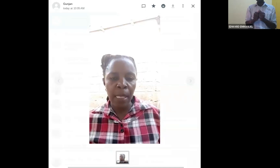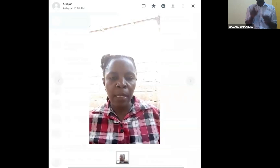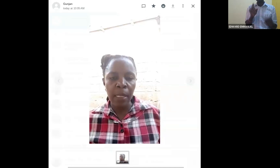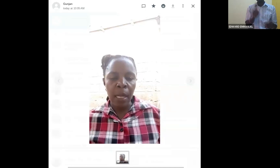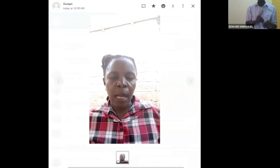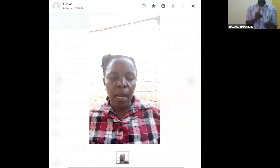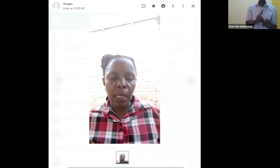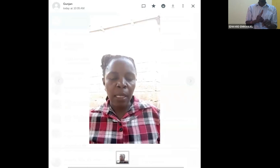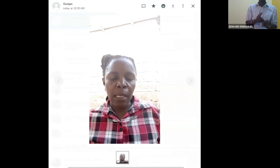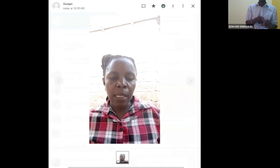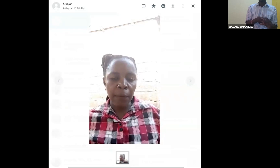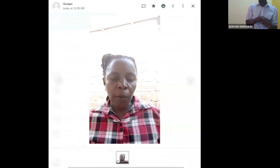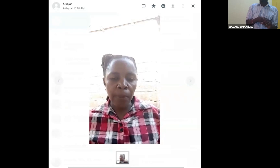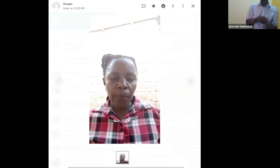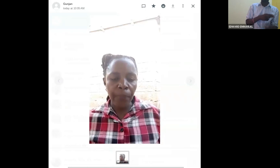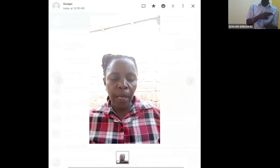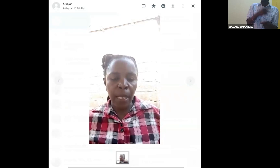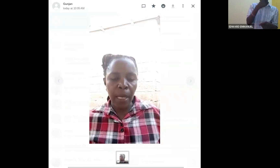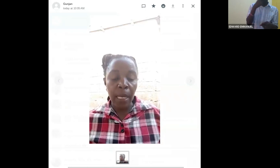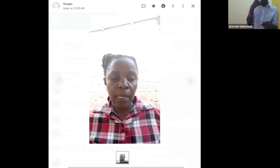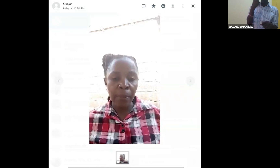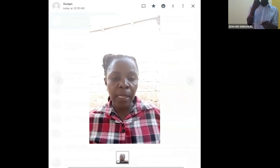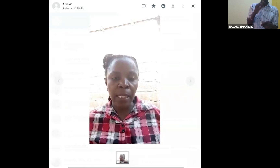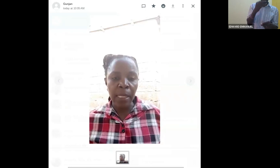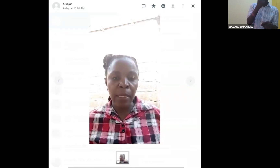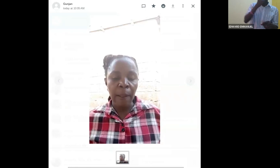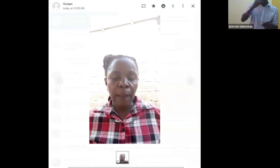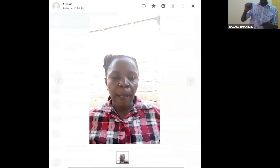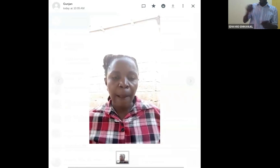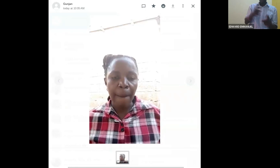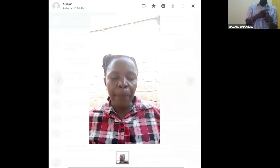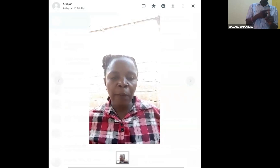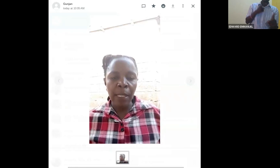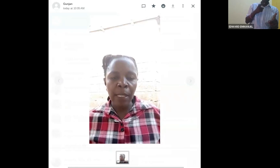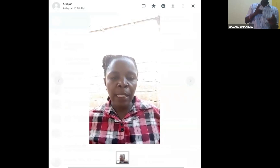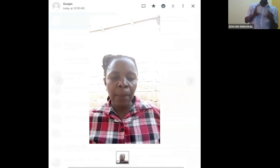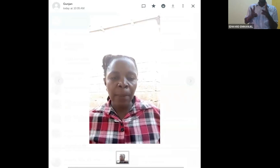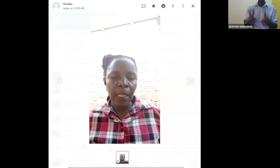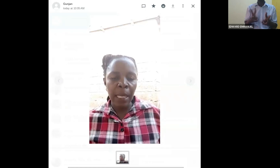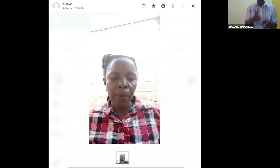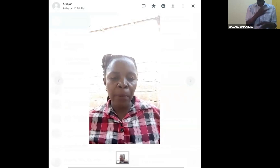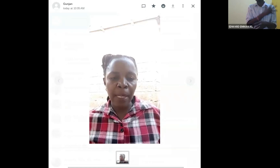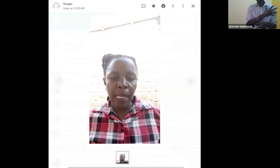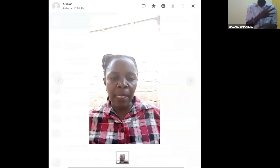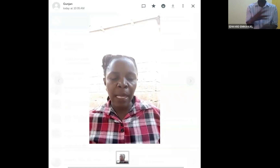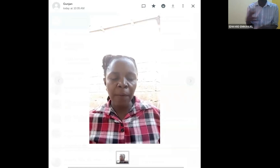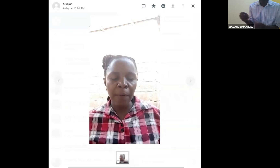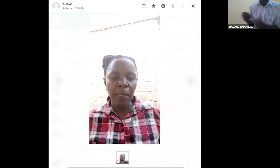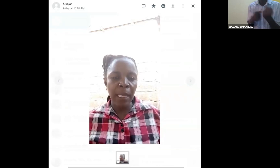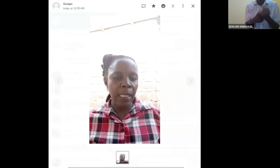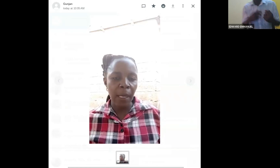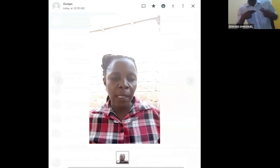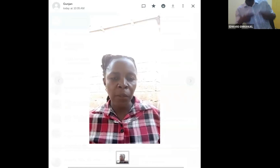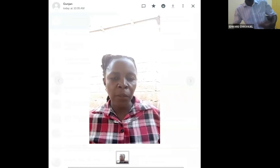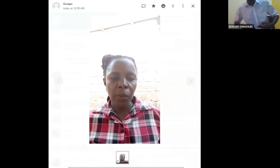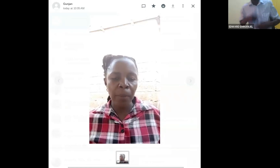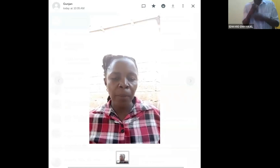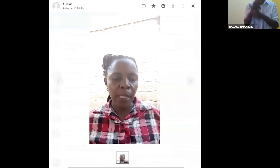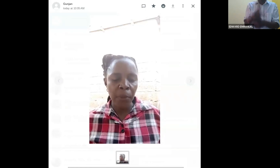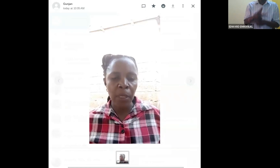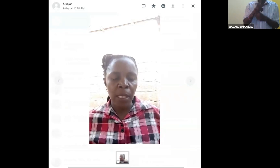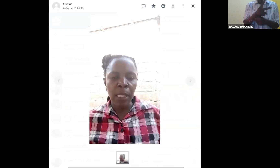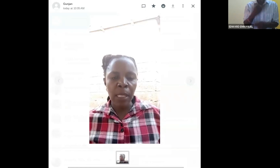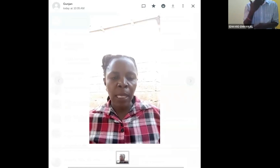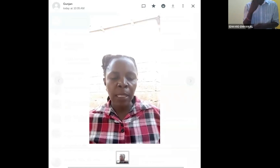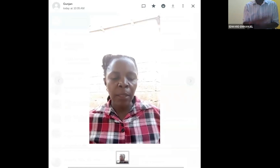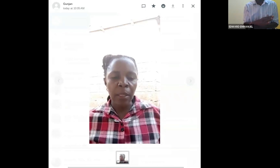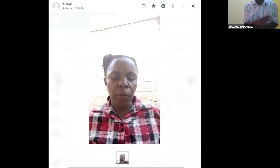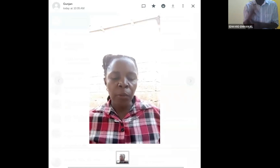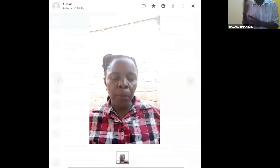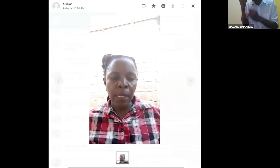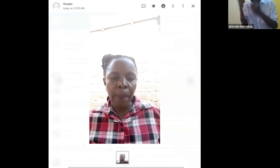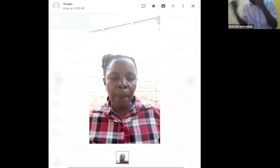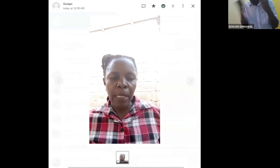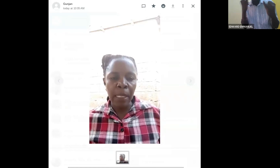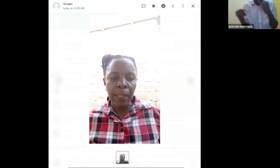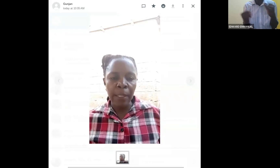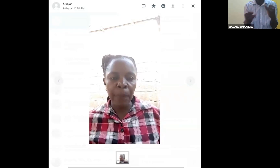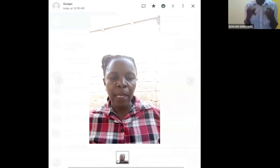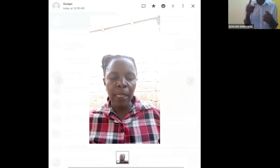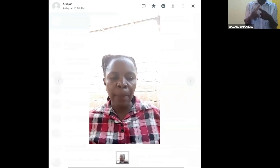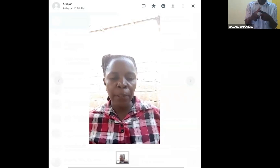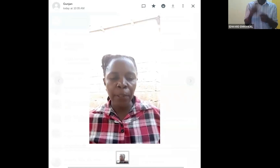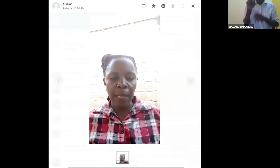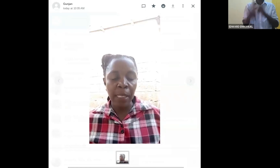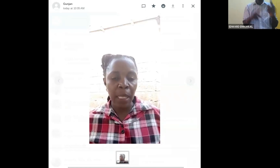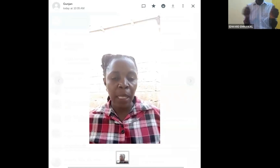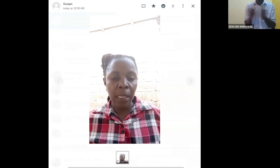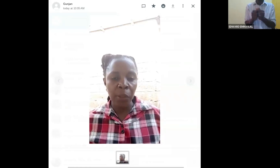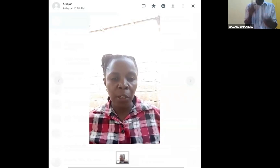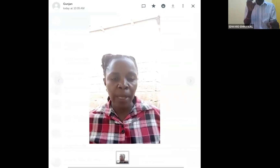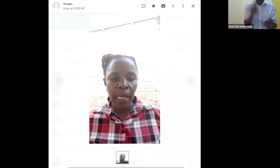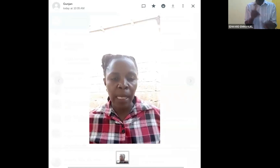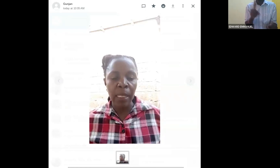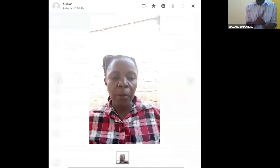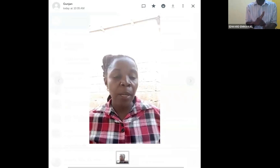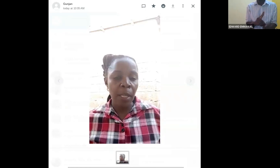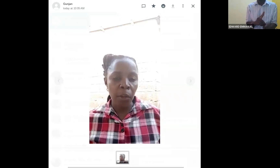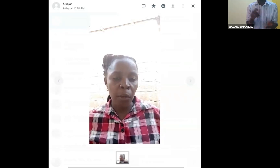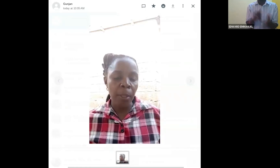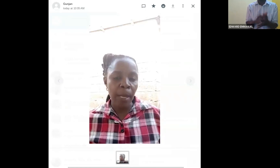such barriers, ranging from accessibility, I find that some health care providers, they have negative attitude on perception regarding people with disabilities, and these are part of the attitudinal barriers.